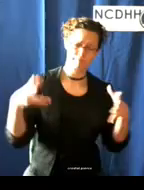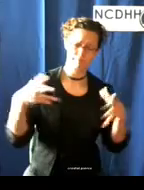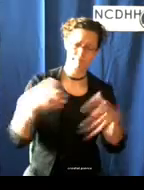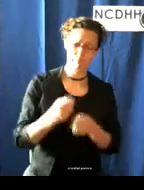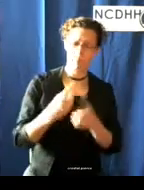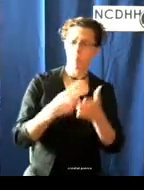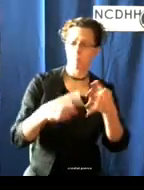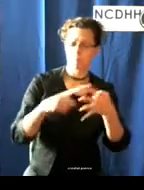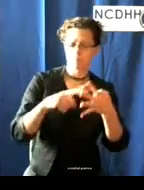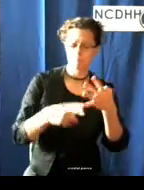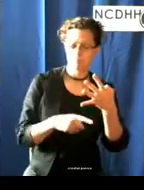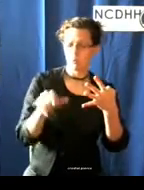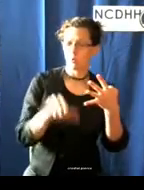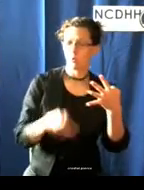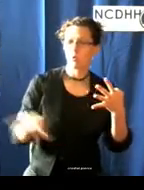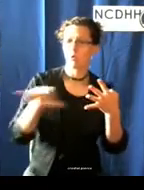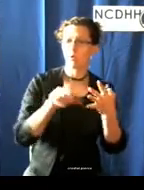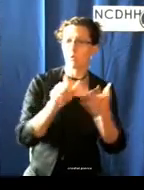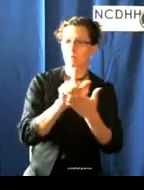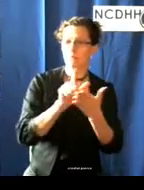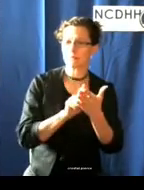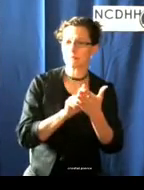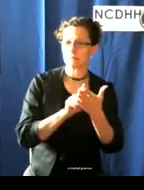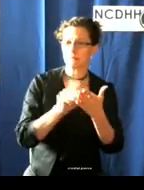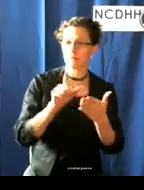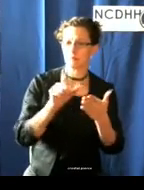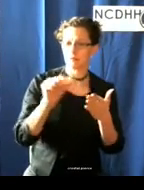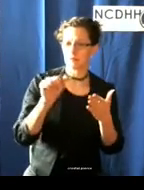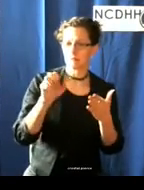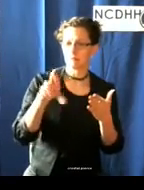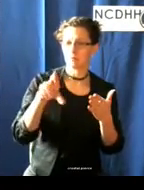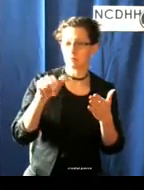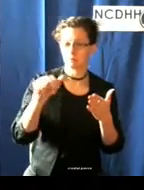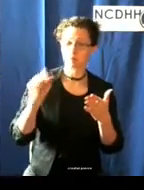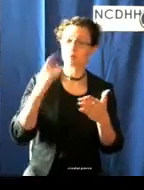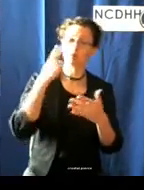THAT WE ADDRESS IN TERMS OF ADVOCACY FOR THOSE WHO ARE DEAF